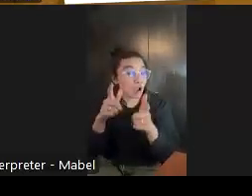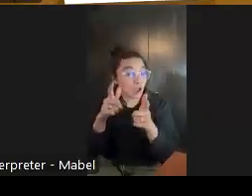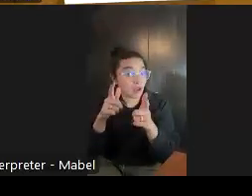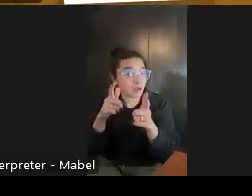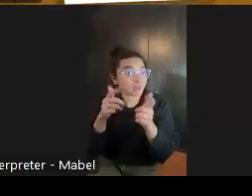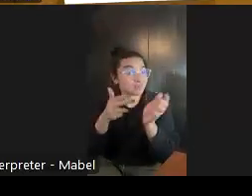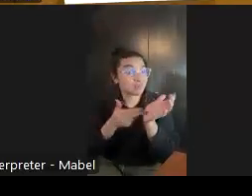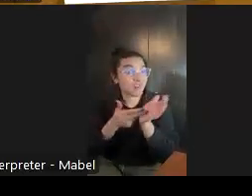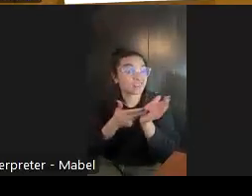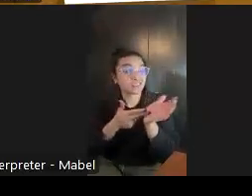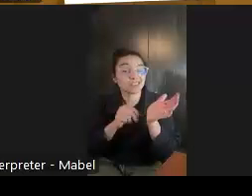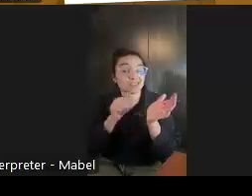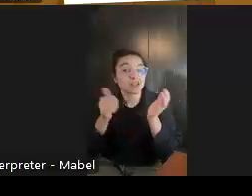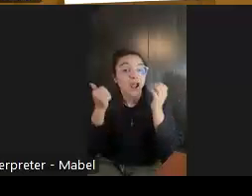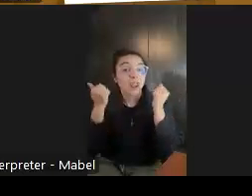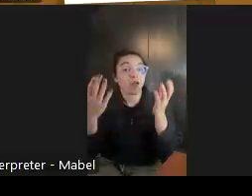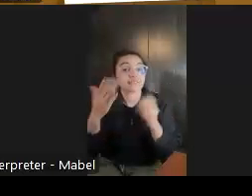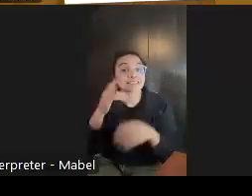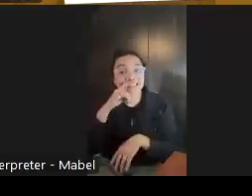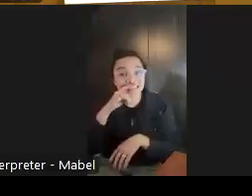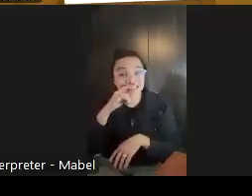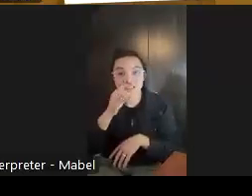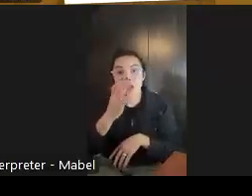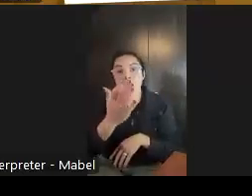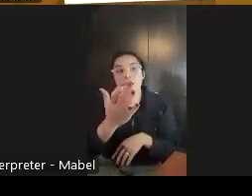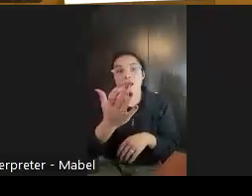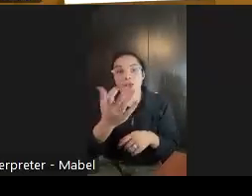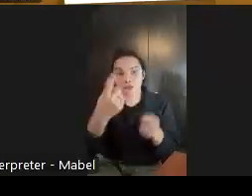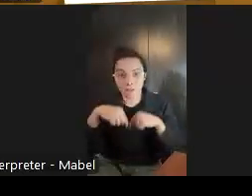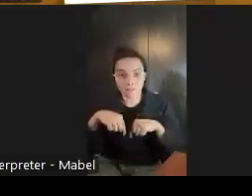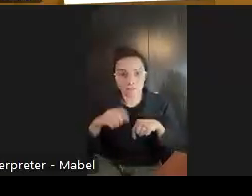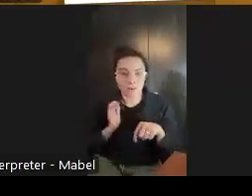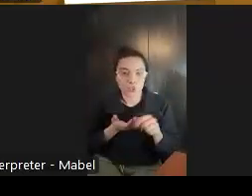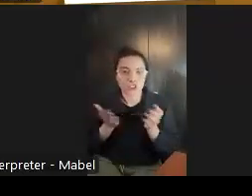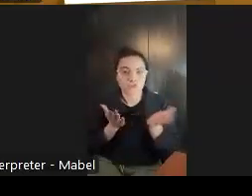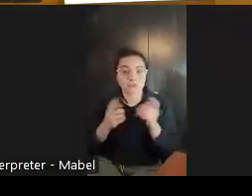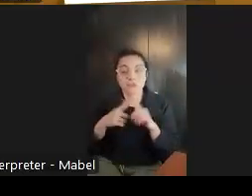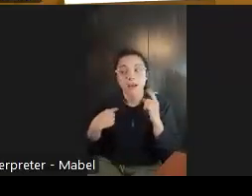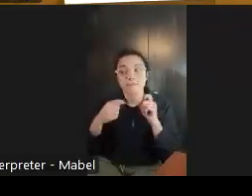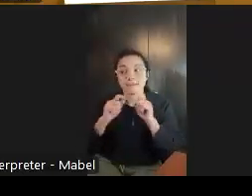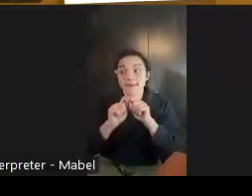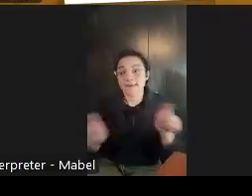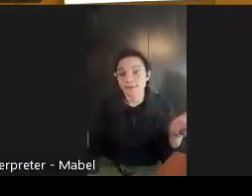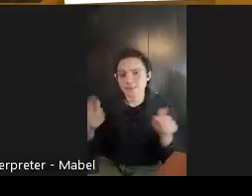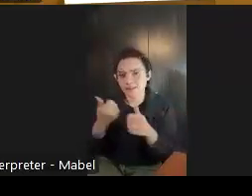the way to us but what I've asked everyone in our services to be able to be prepared to be part of